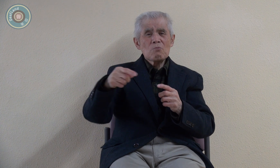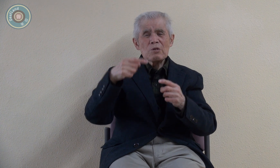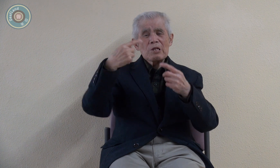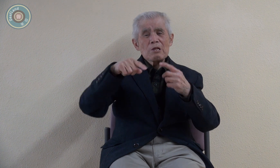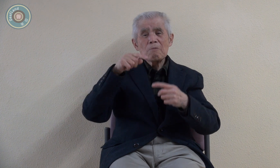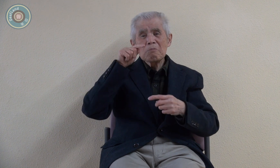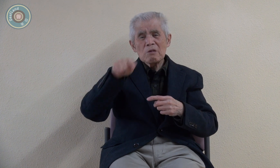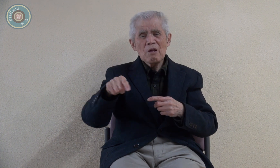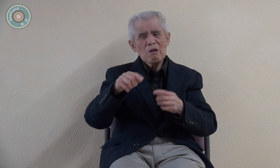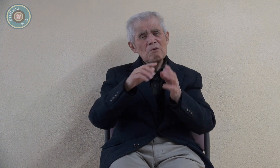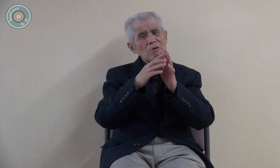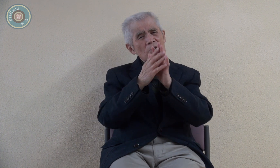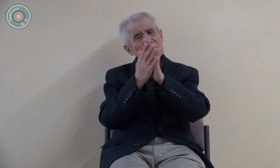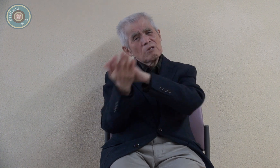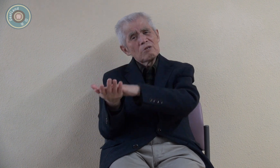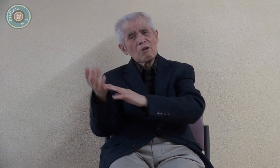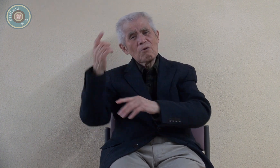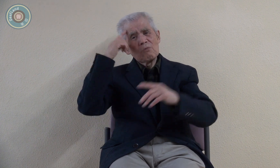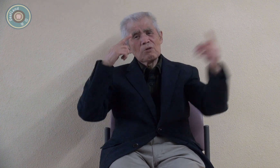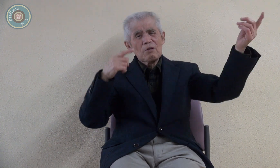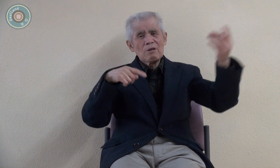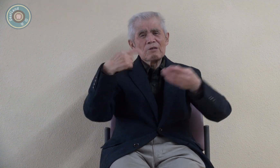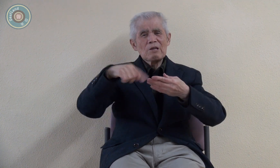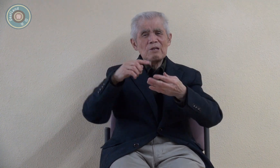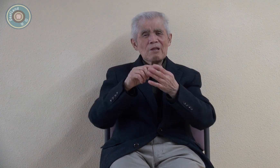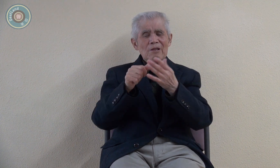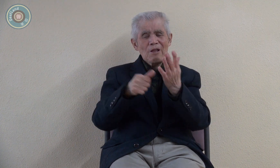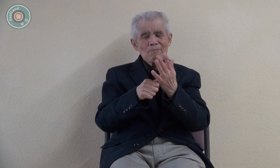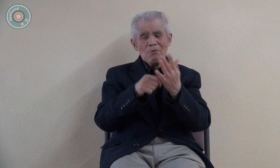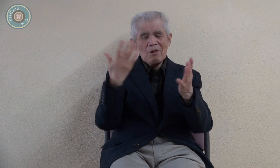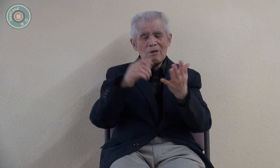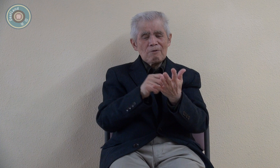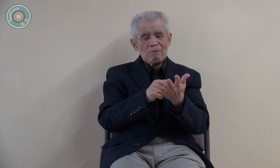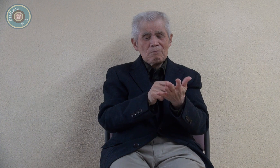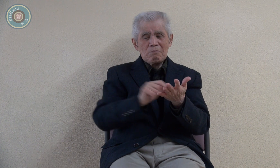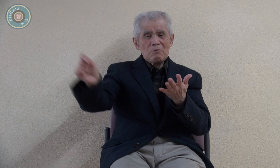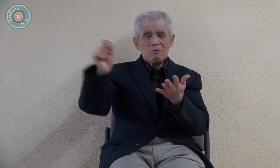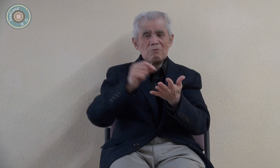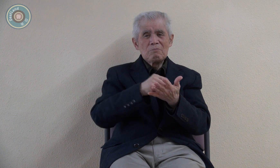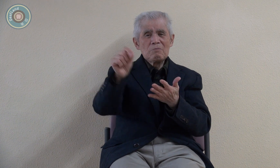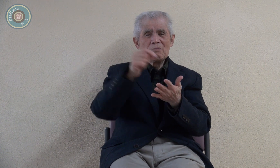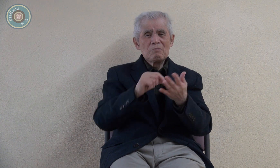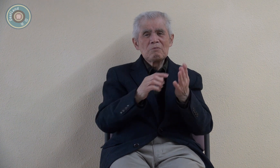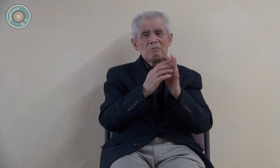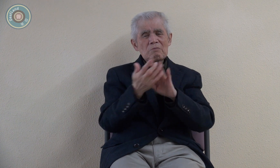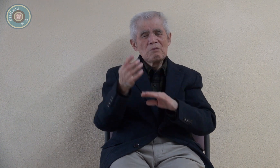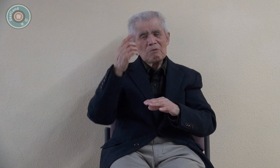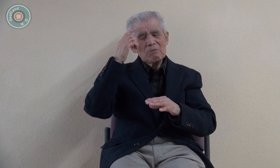They thought we were dead They’ve erased us from the student directory